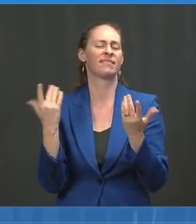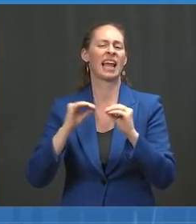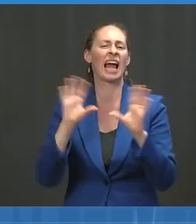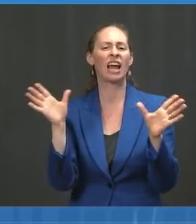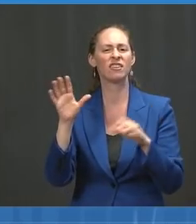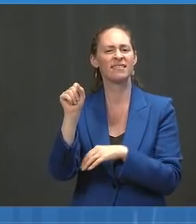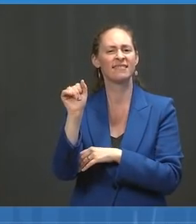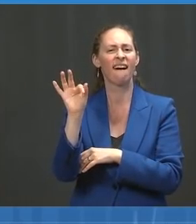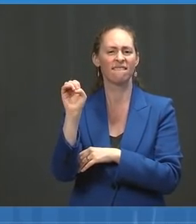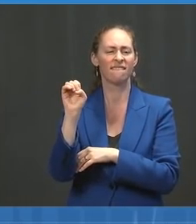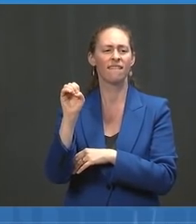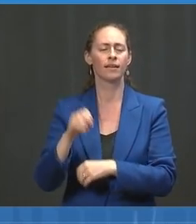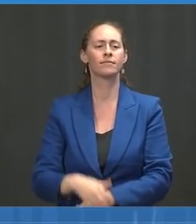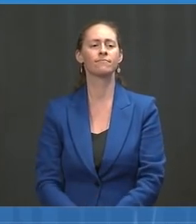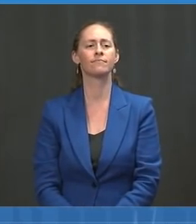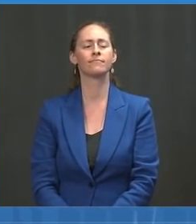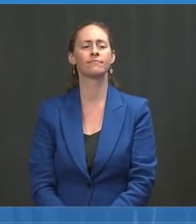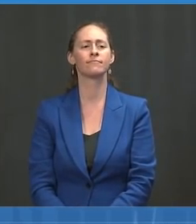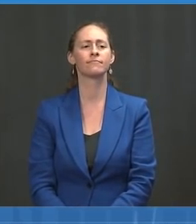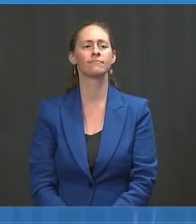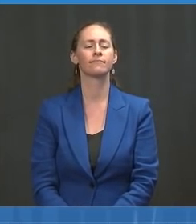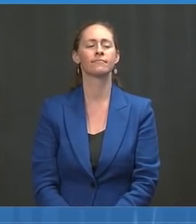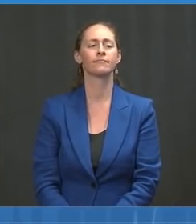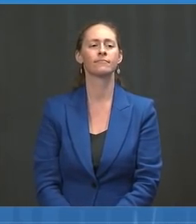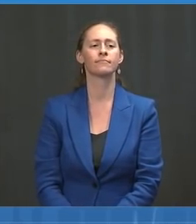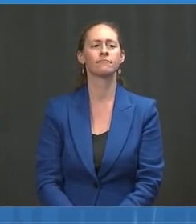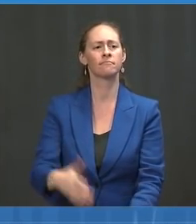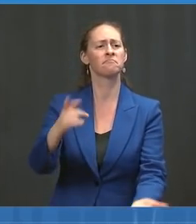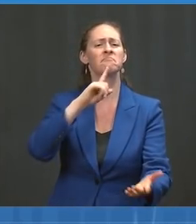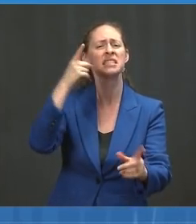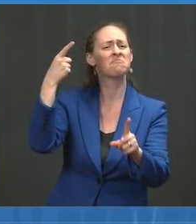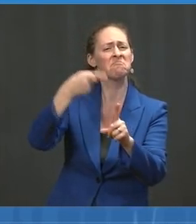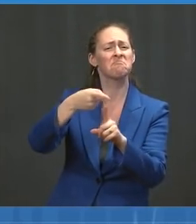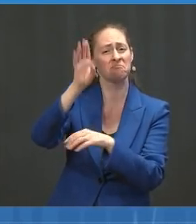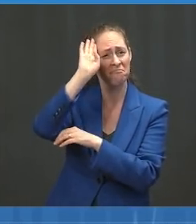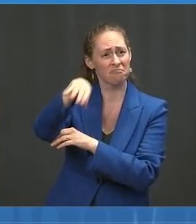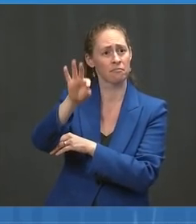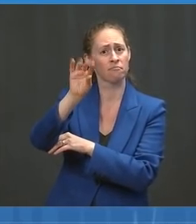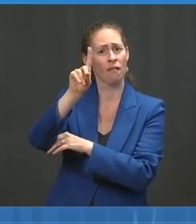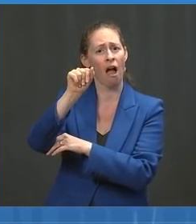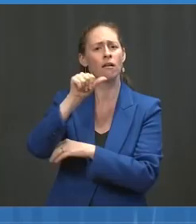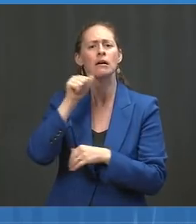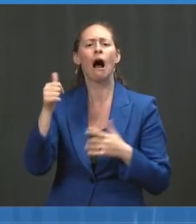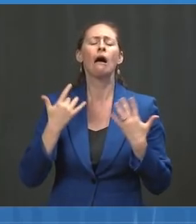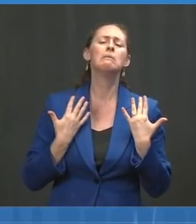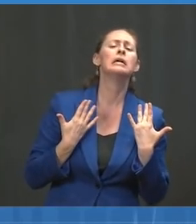the FDA didn't cut any corners to approve the COVID-19 vaccine. What they did do is work around the clock